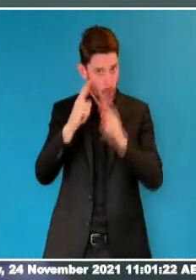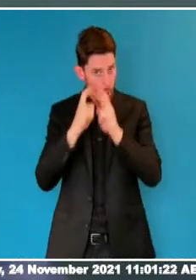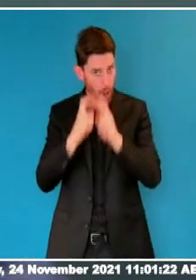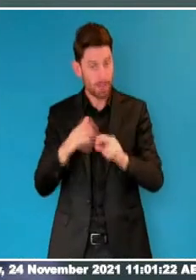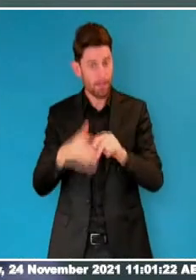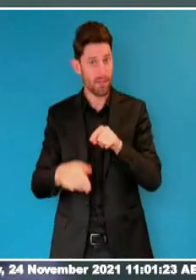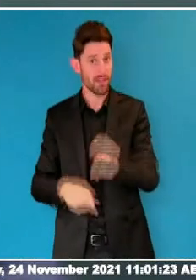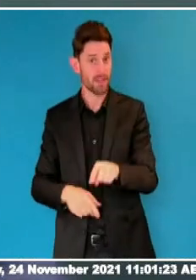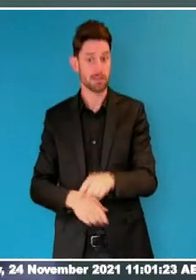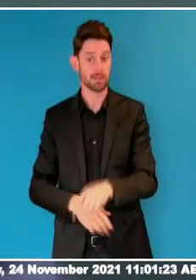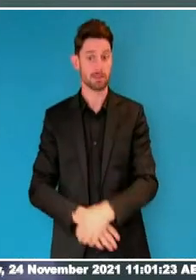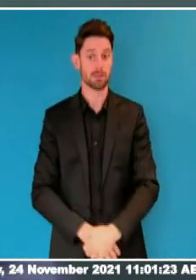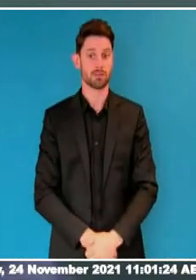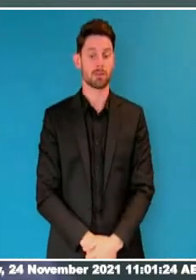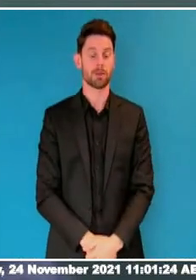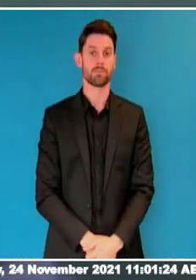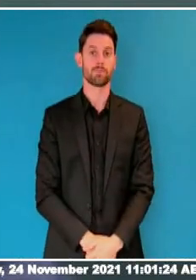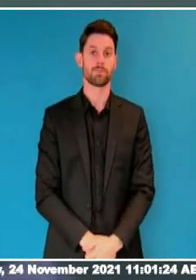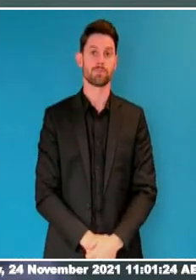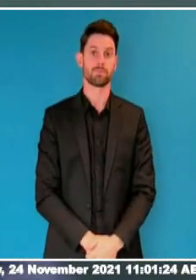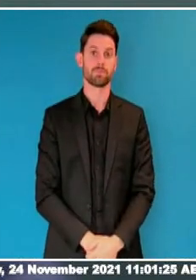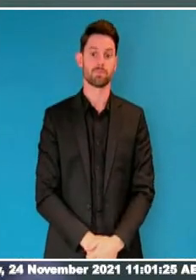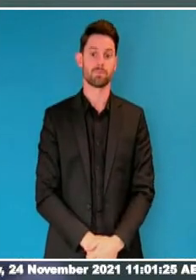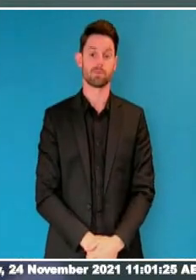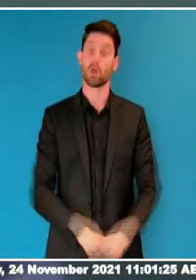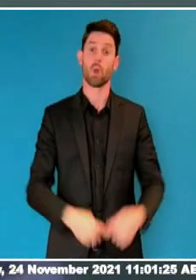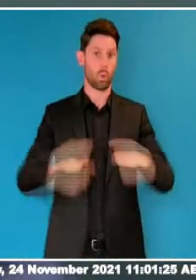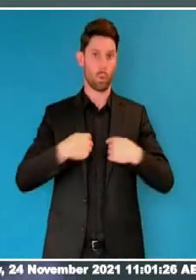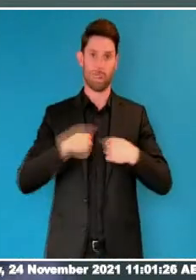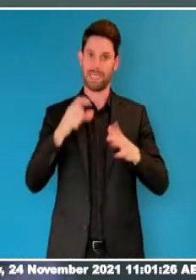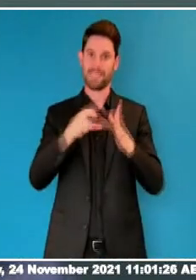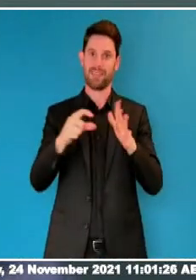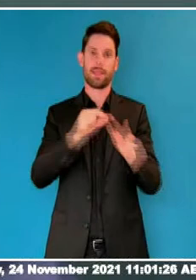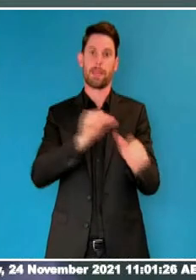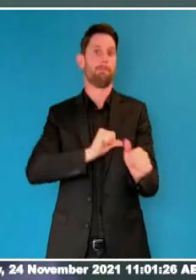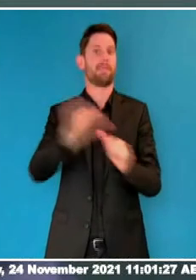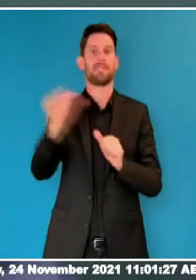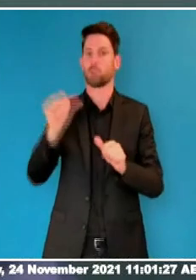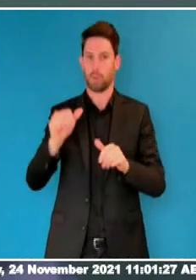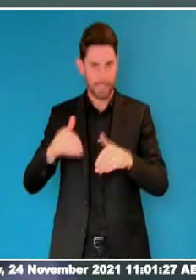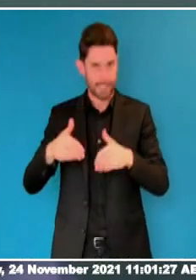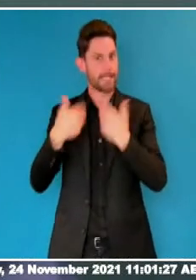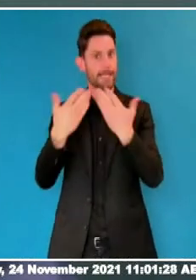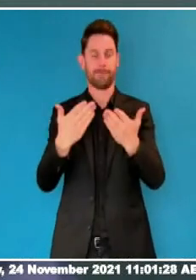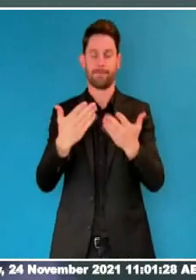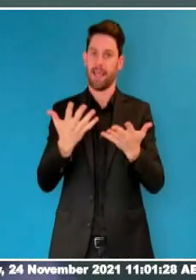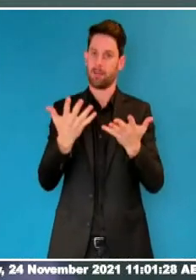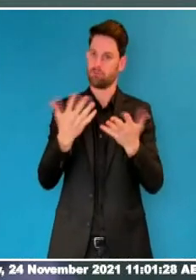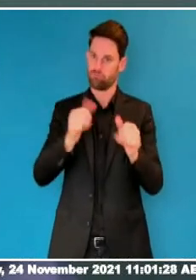We made our best endeavours to provide a fulsome answer to every inquiry